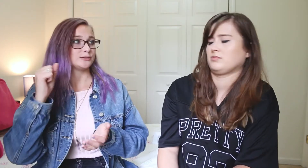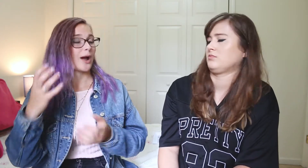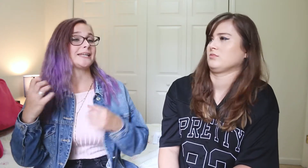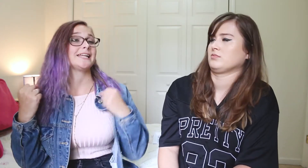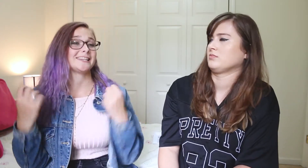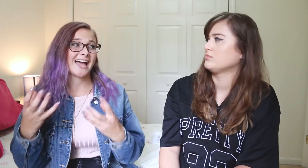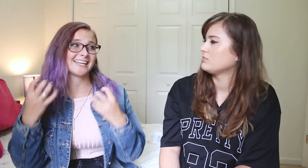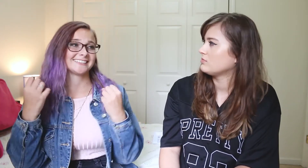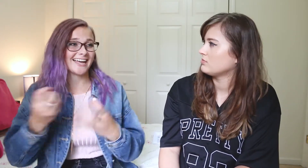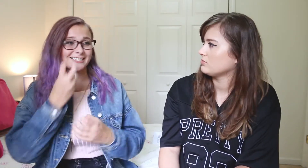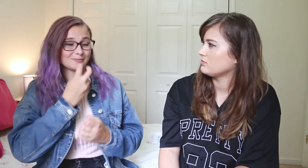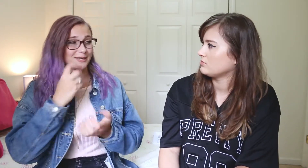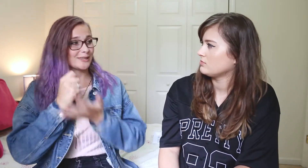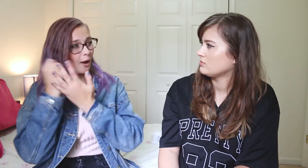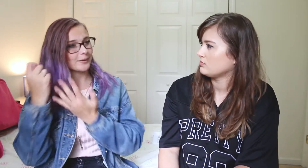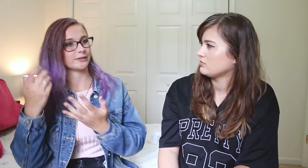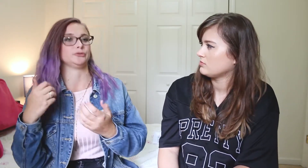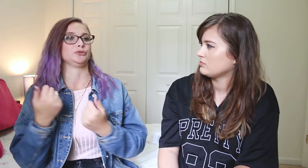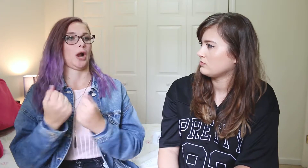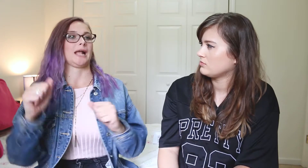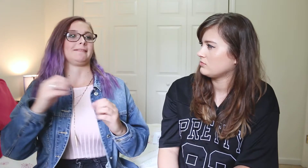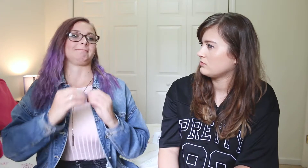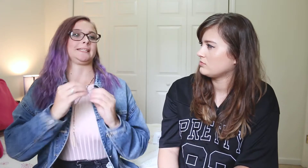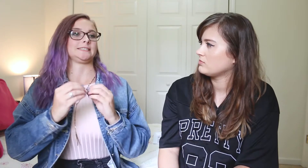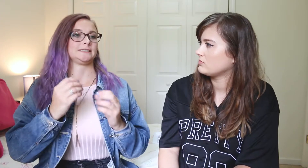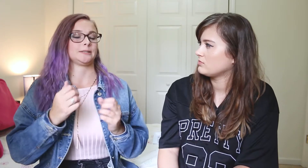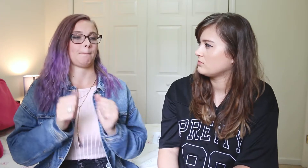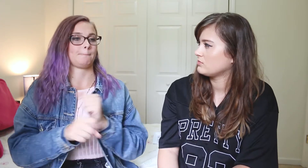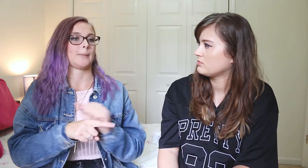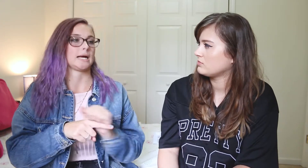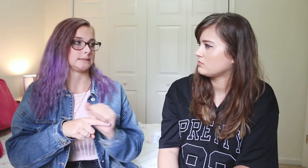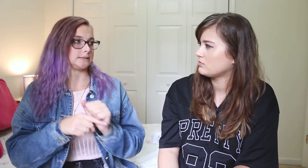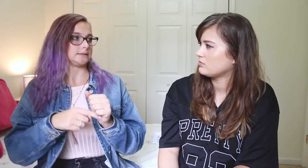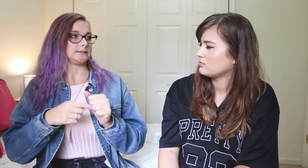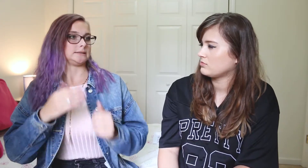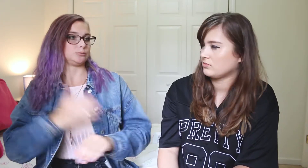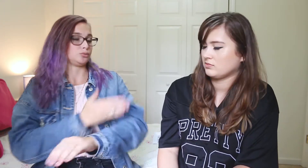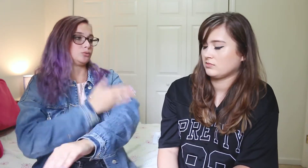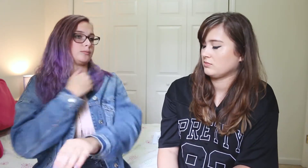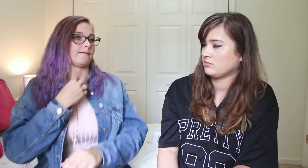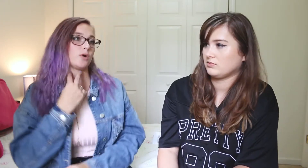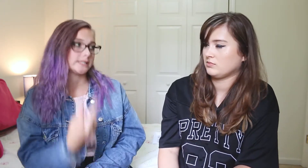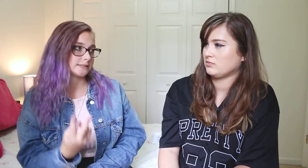So I did a lot of speech therapy to try and fix, practice, and improve my voice.